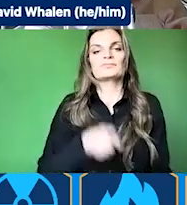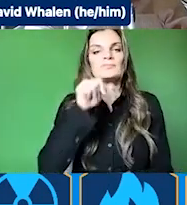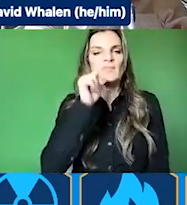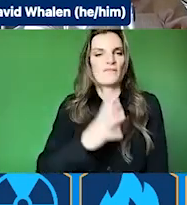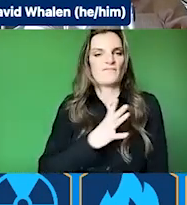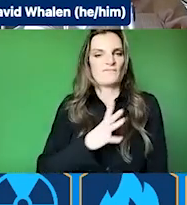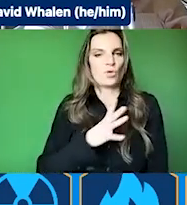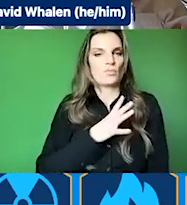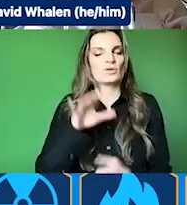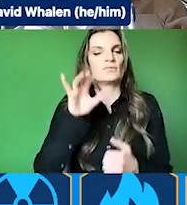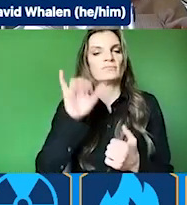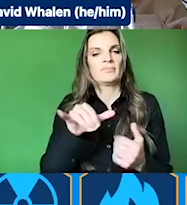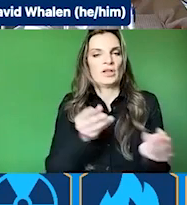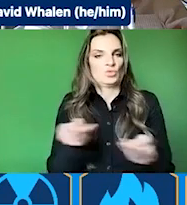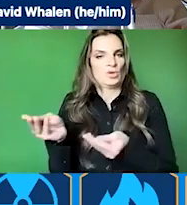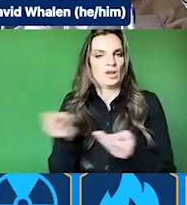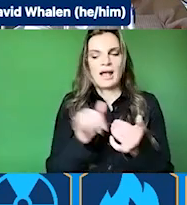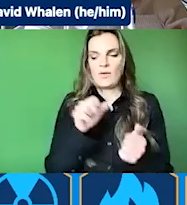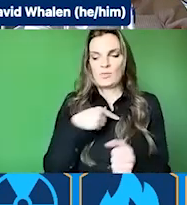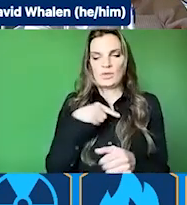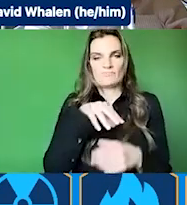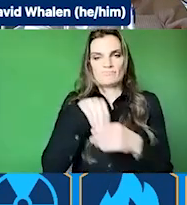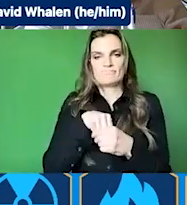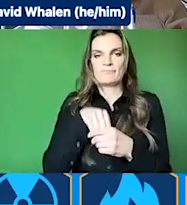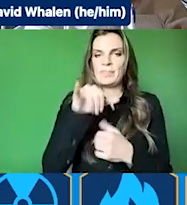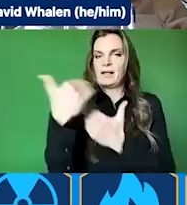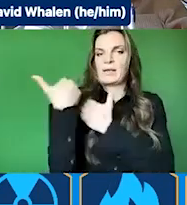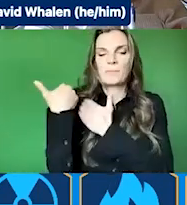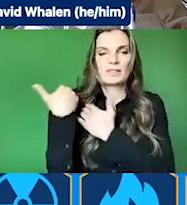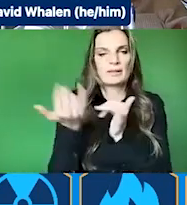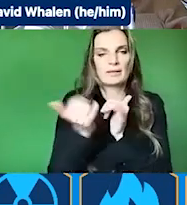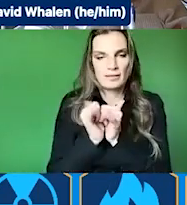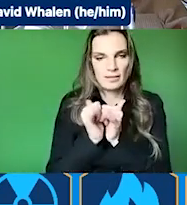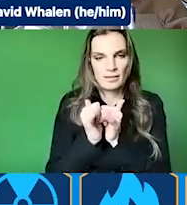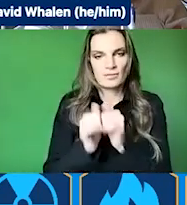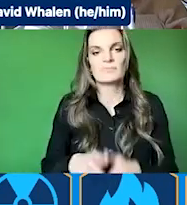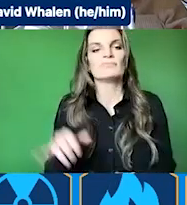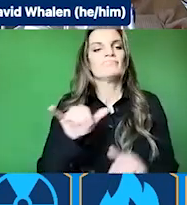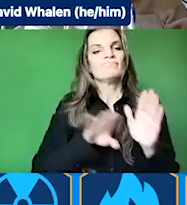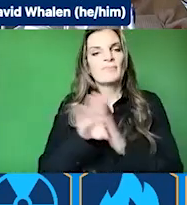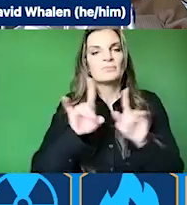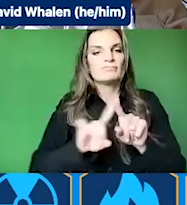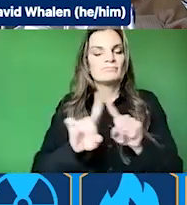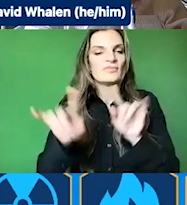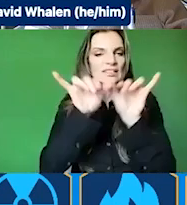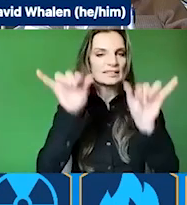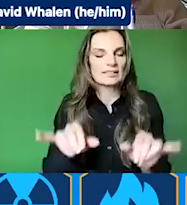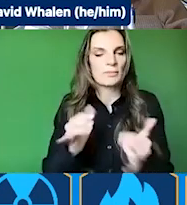How can we introduce some accountability in the practice and develop systems that can be used both by patients and by